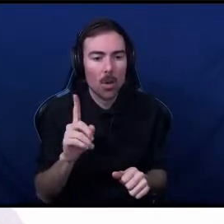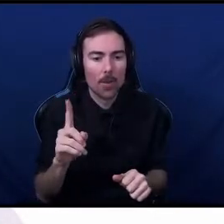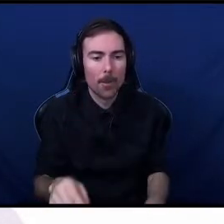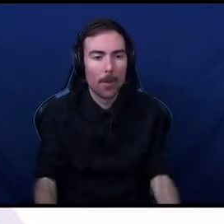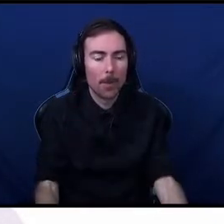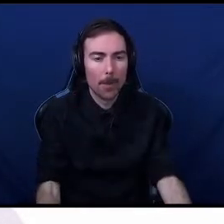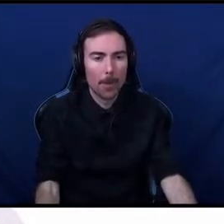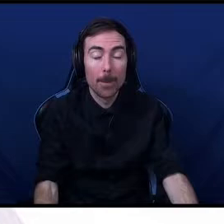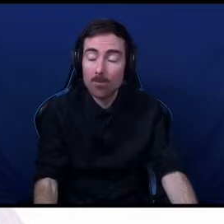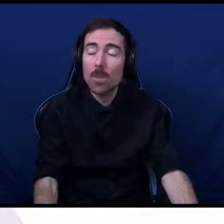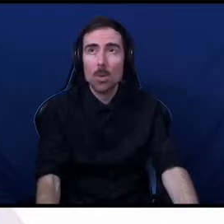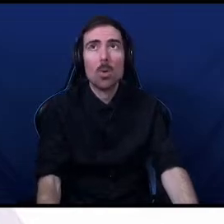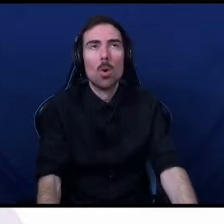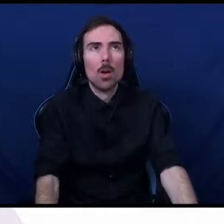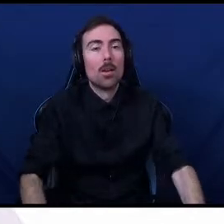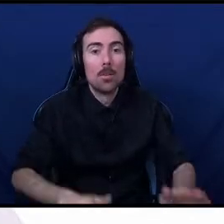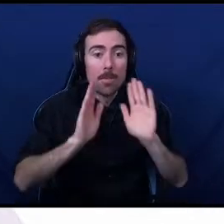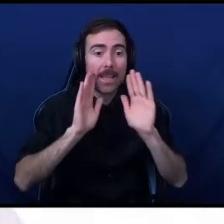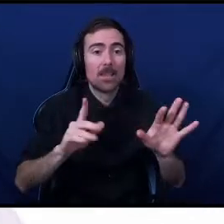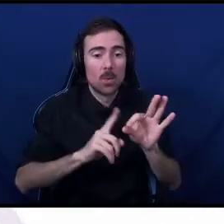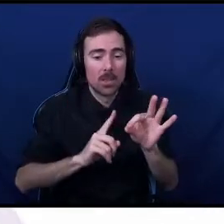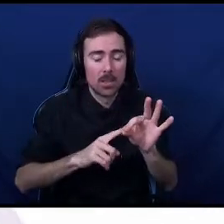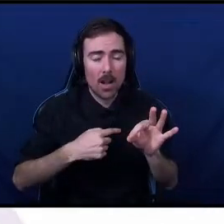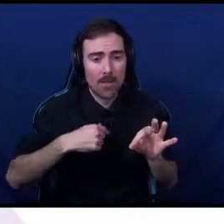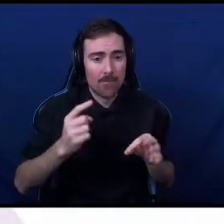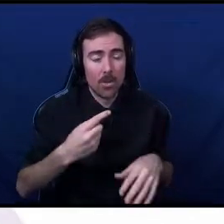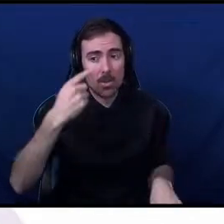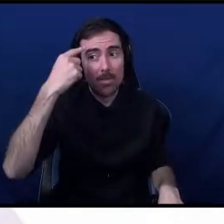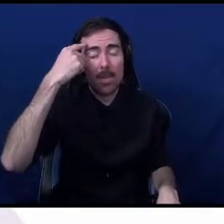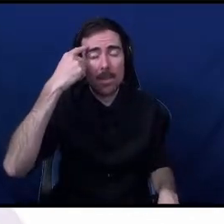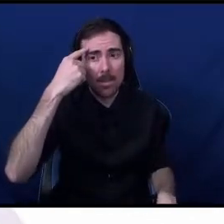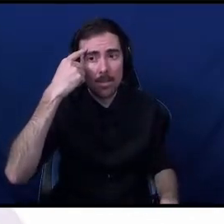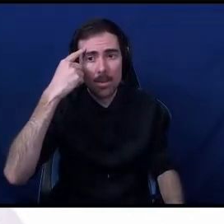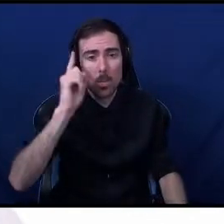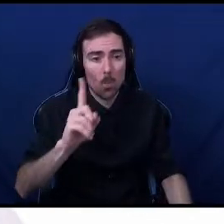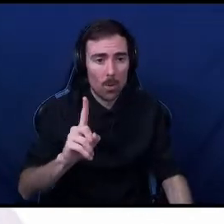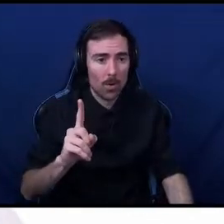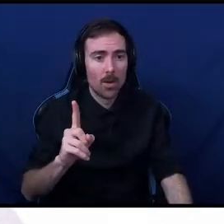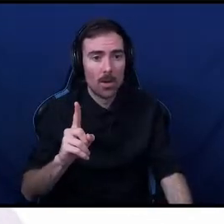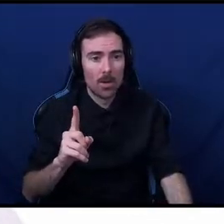you know, one of the first things that comes to mind when when you pose that question was the rate of change that we're